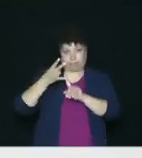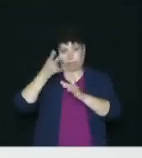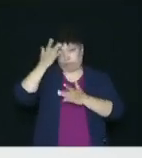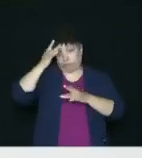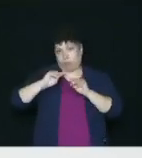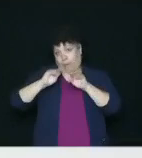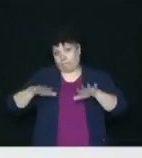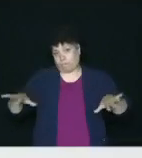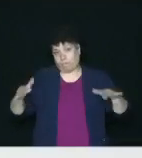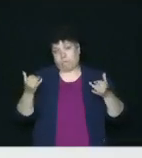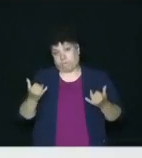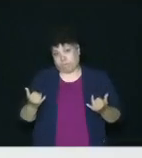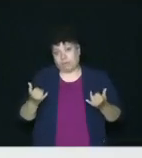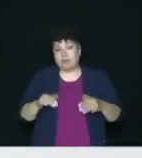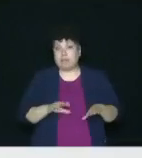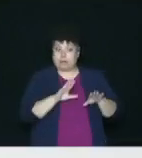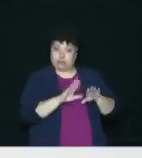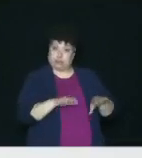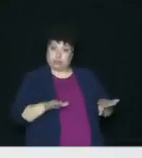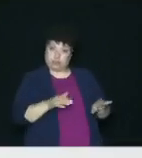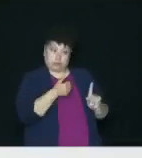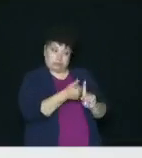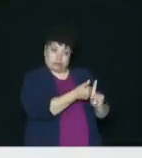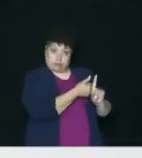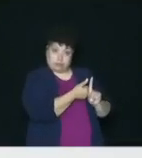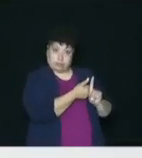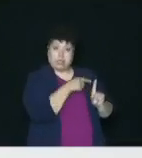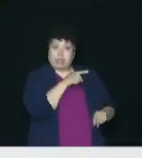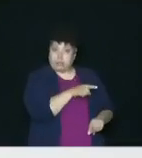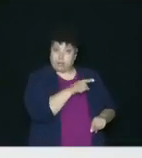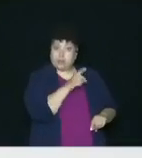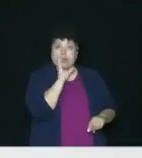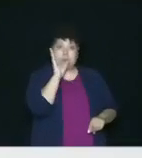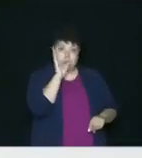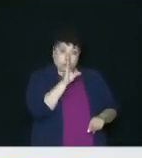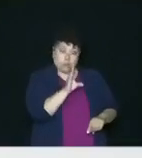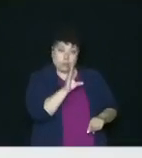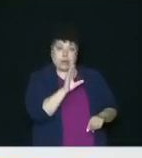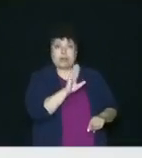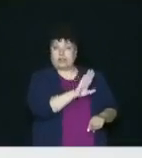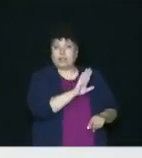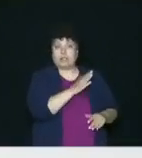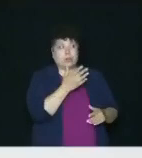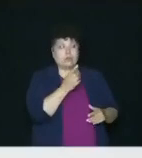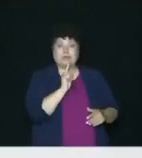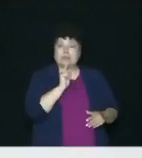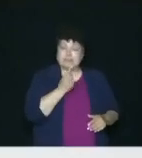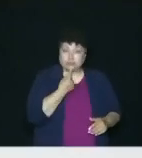WE ARE AT THE BEGINNING OF A